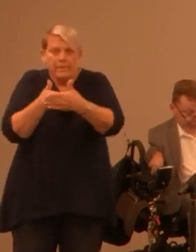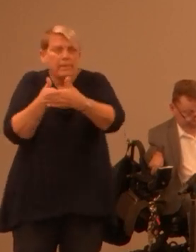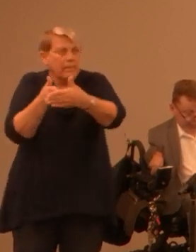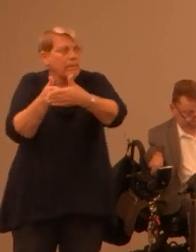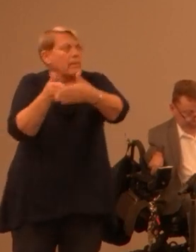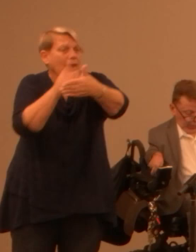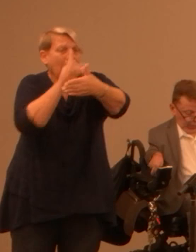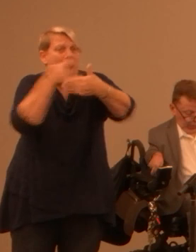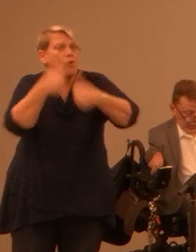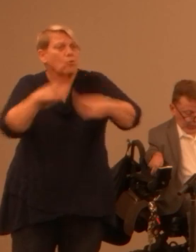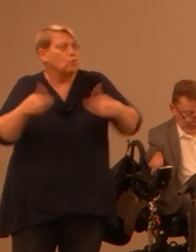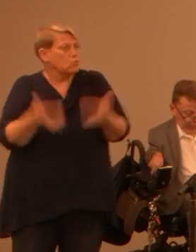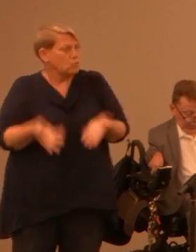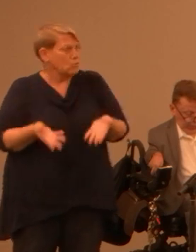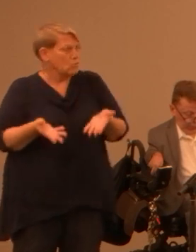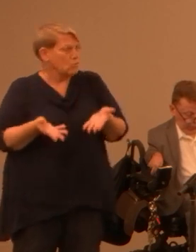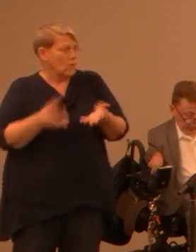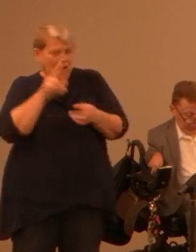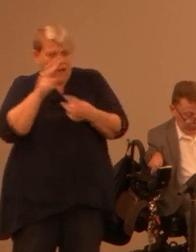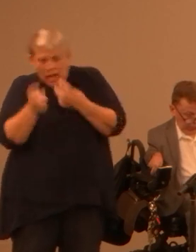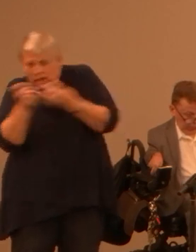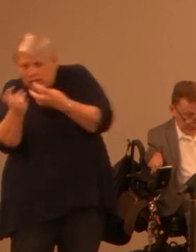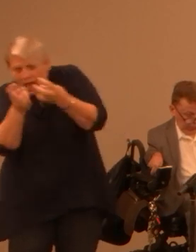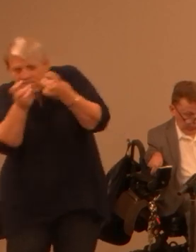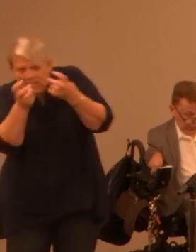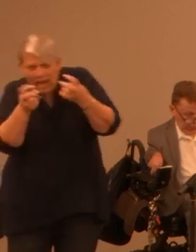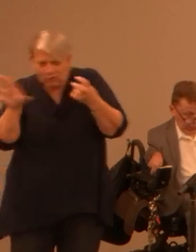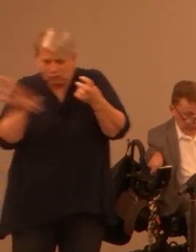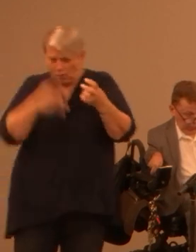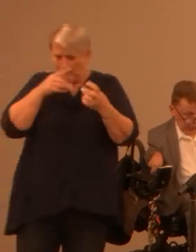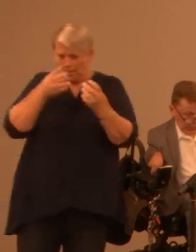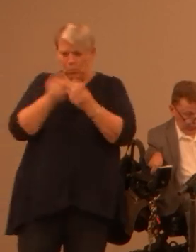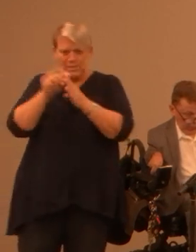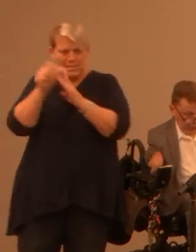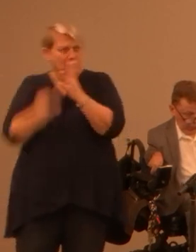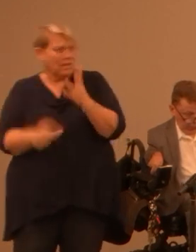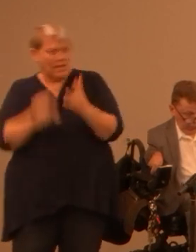be navigated by disabled people and accessed in the way that we need to.